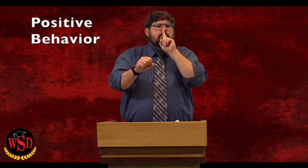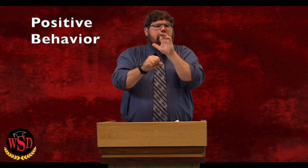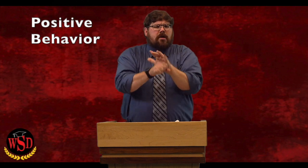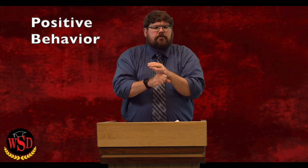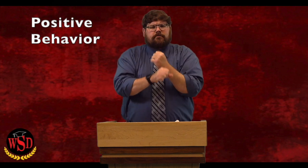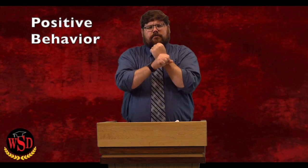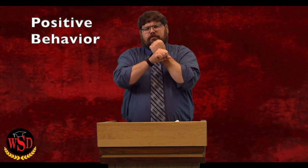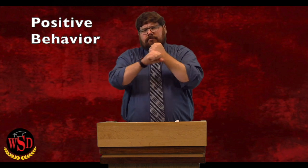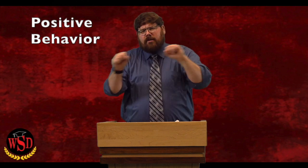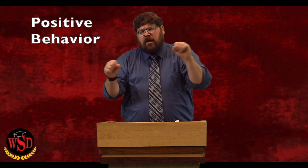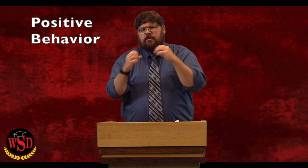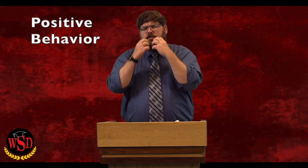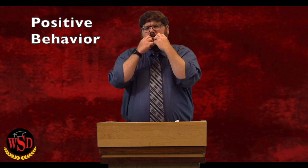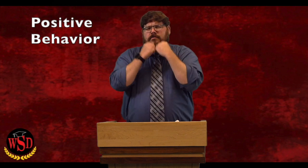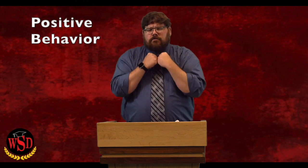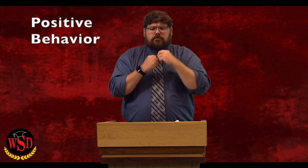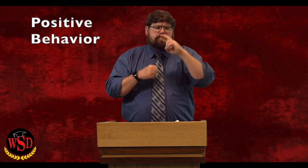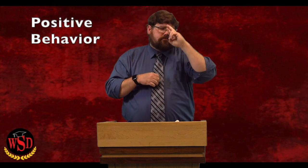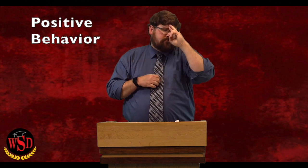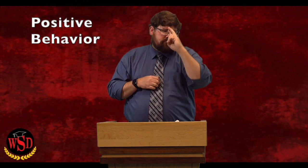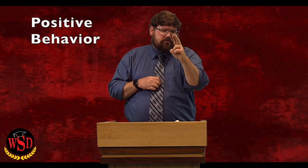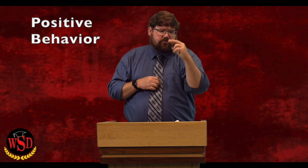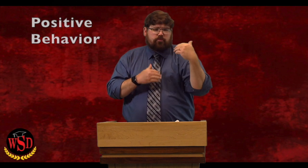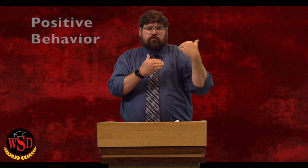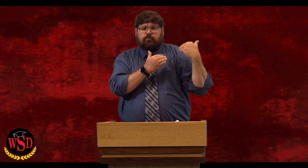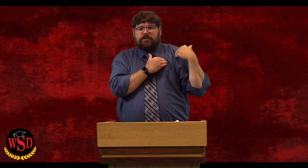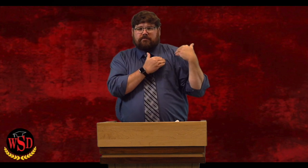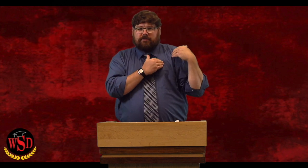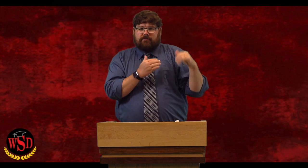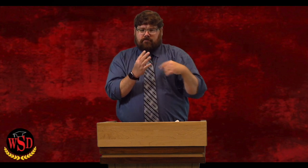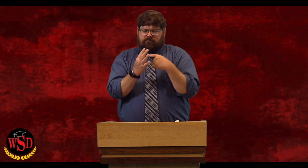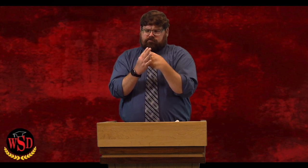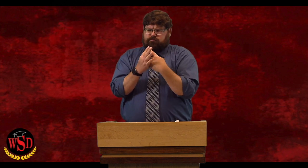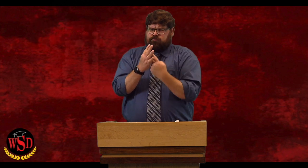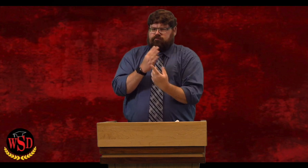Firebird Promise of Safety, Caring, Responsibility, and Respect.